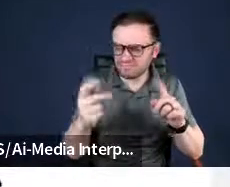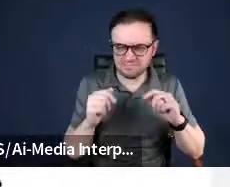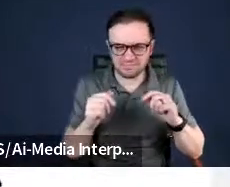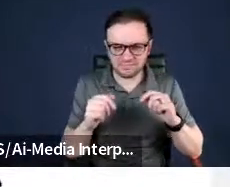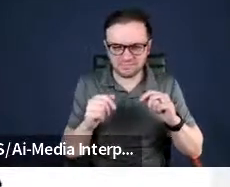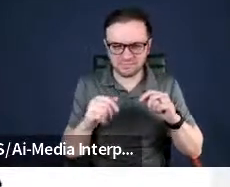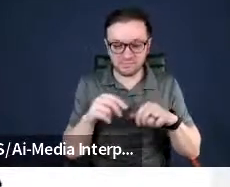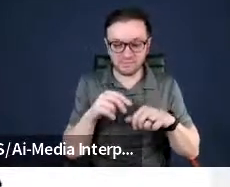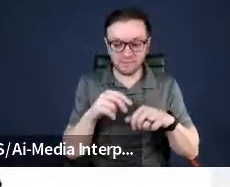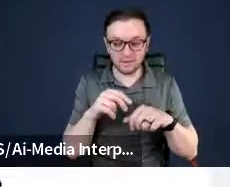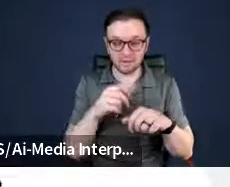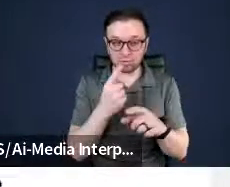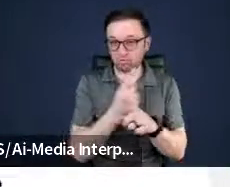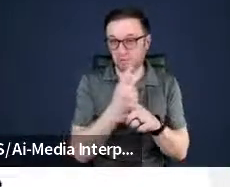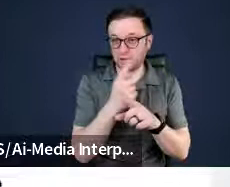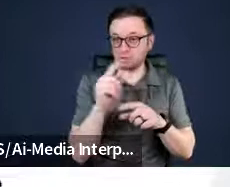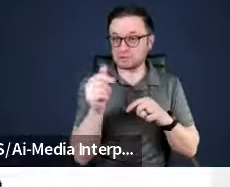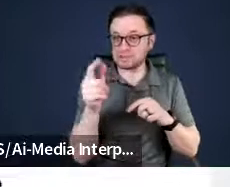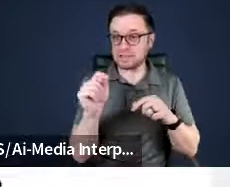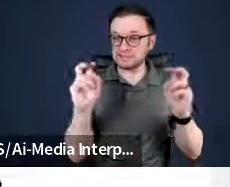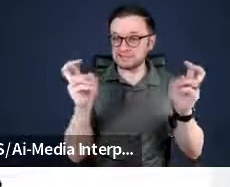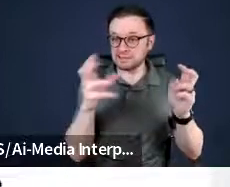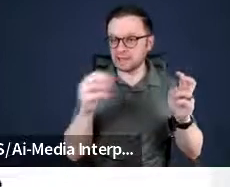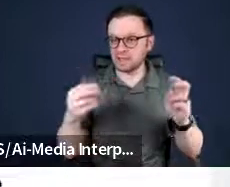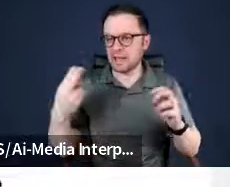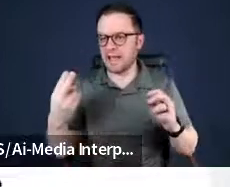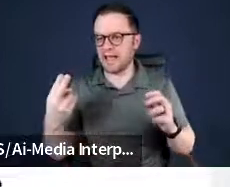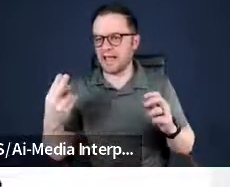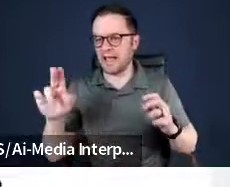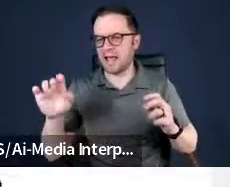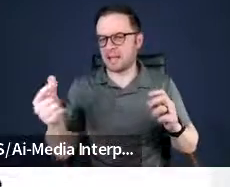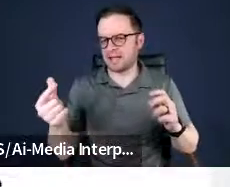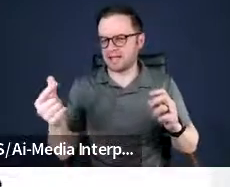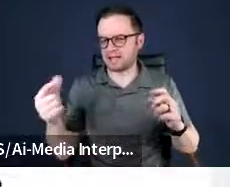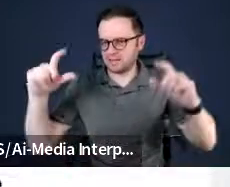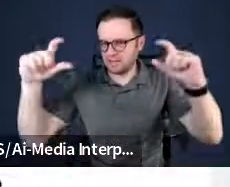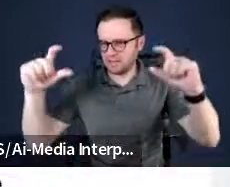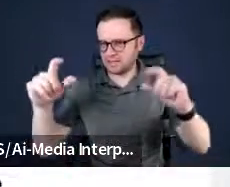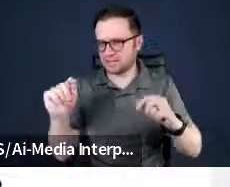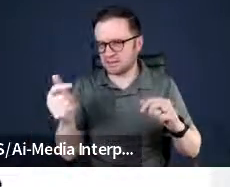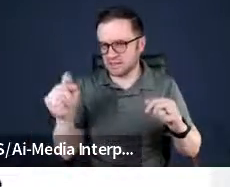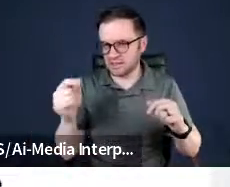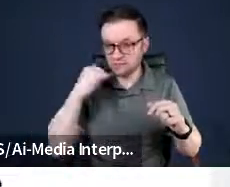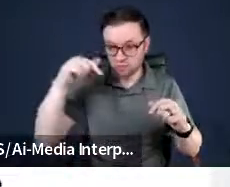You got a chance to see a couple of different elements here. There was both regular text and heading text